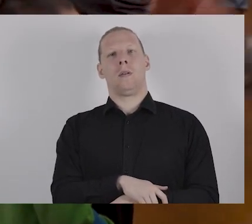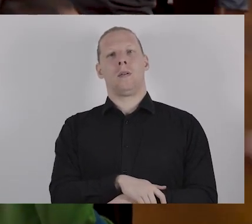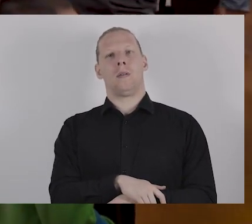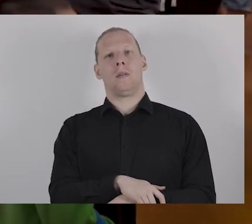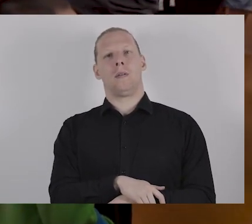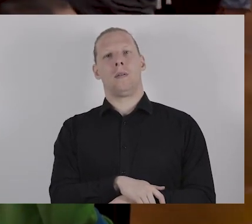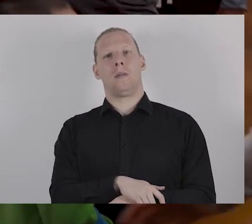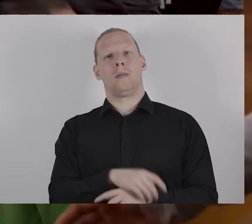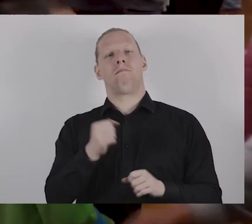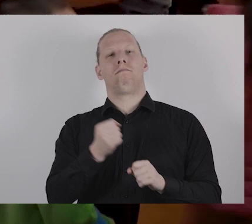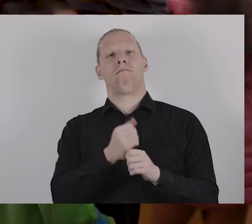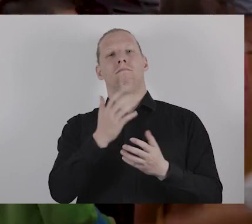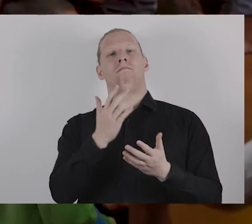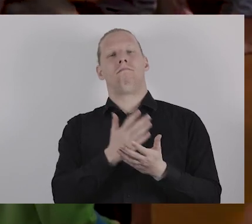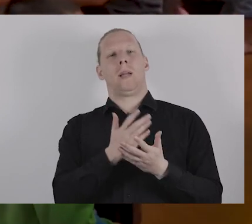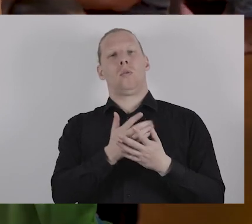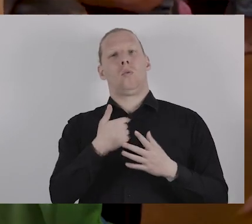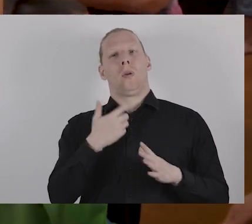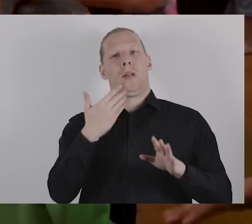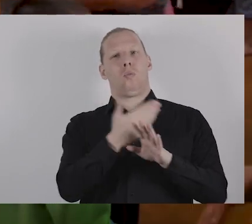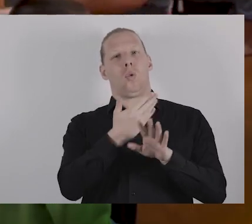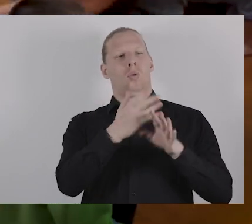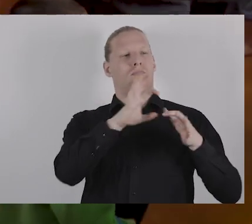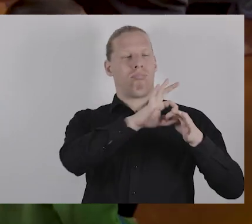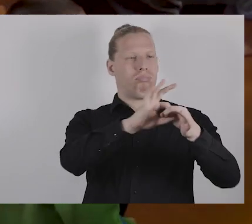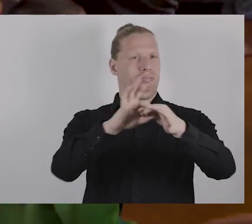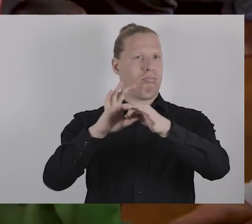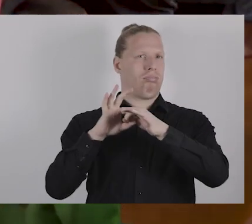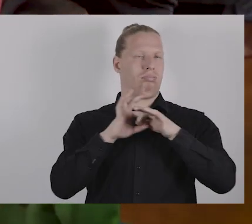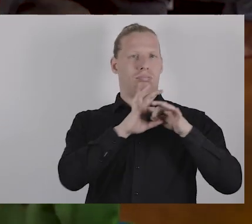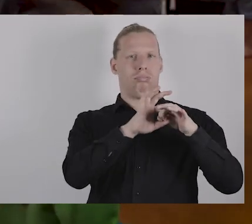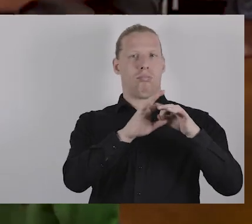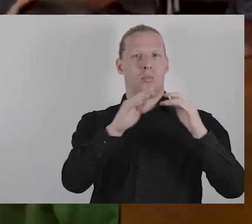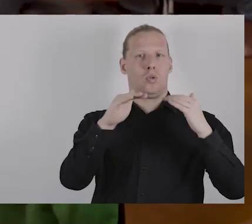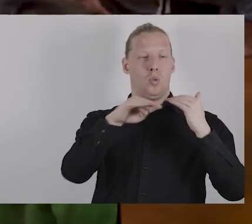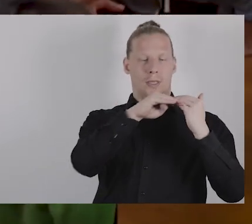To work together, to be one,